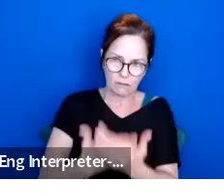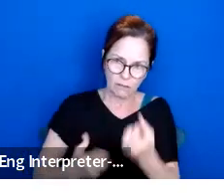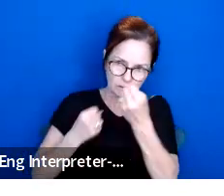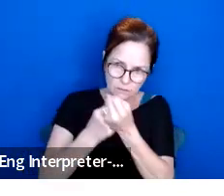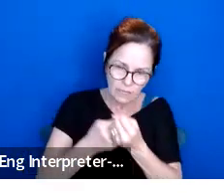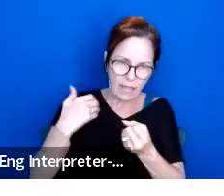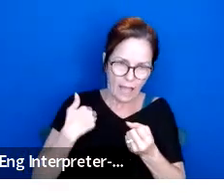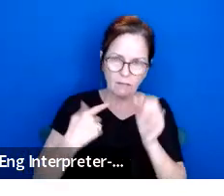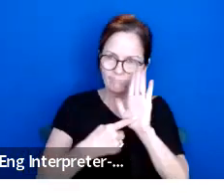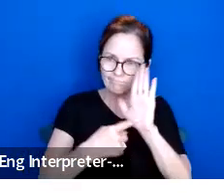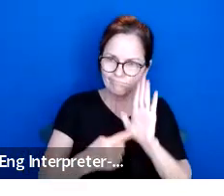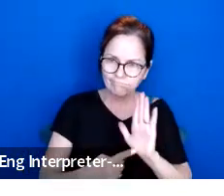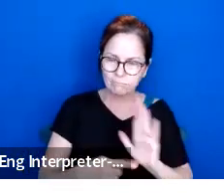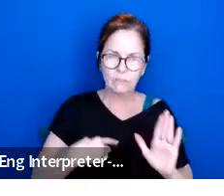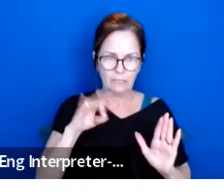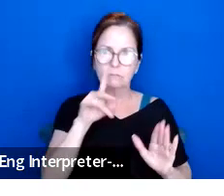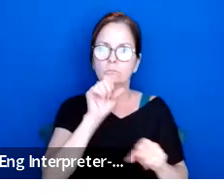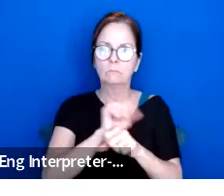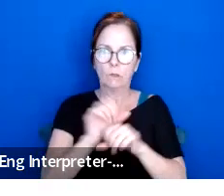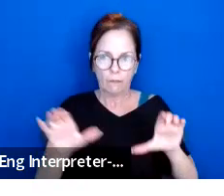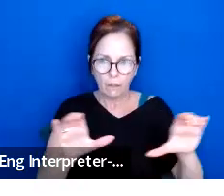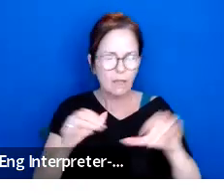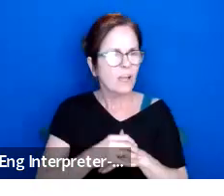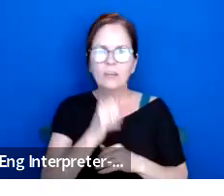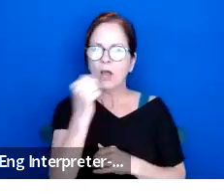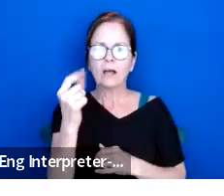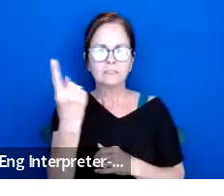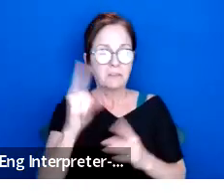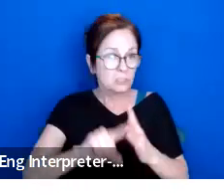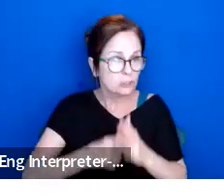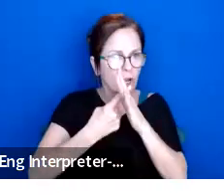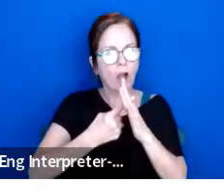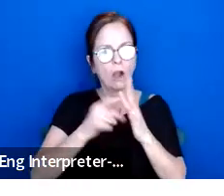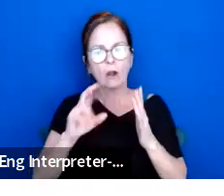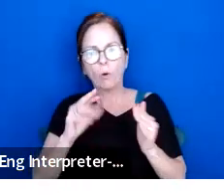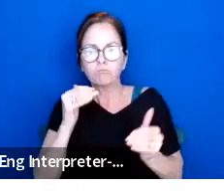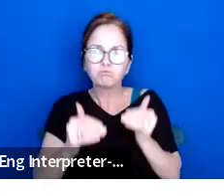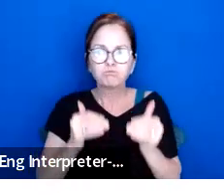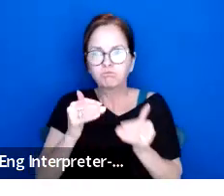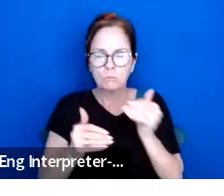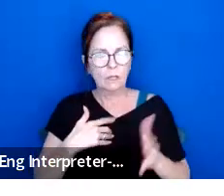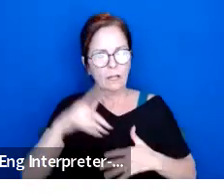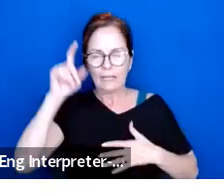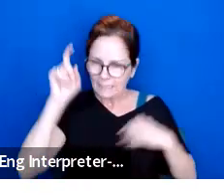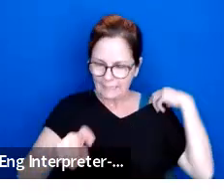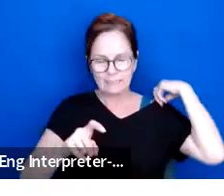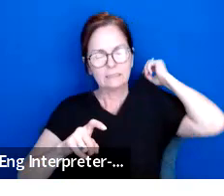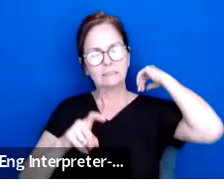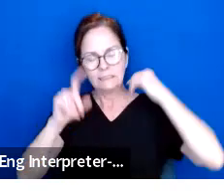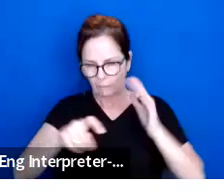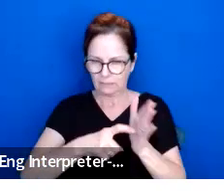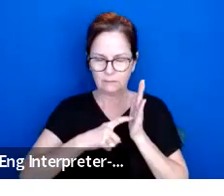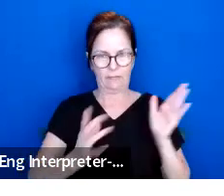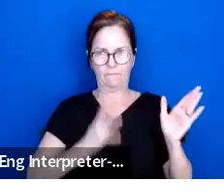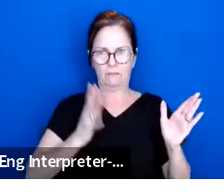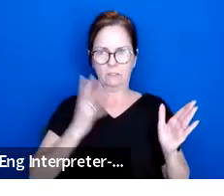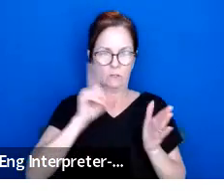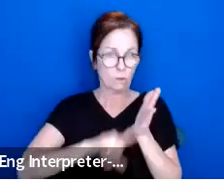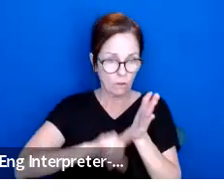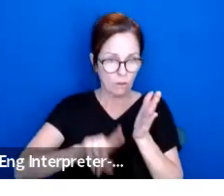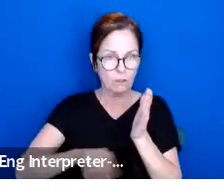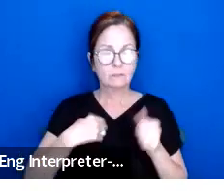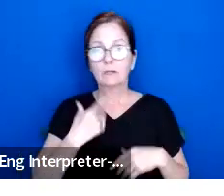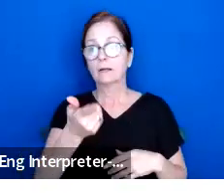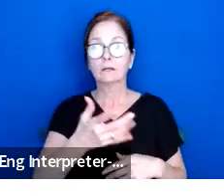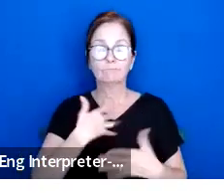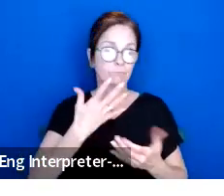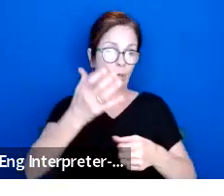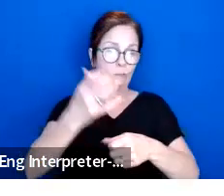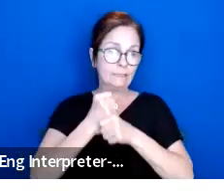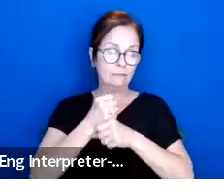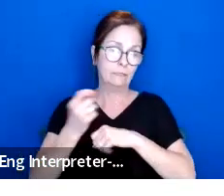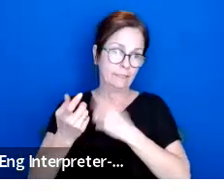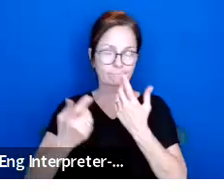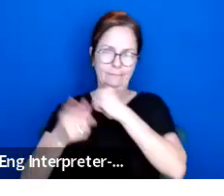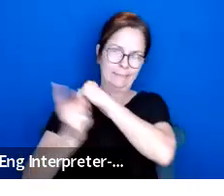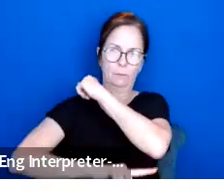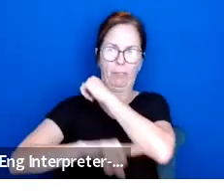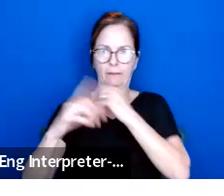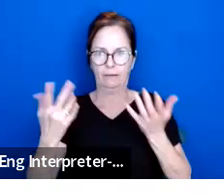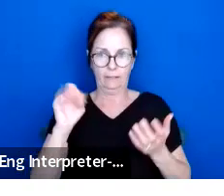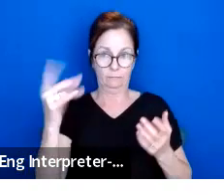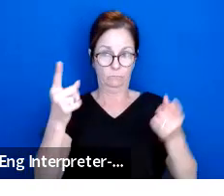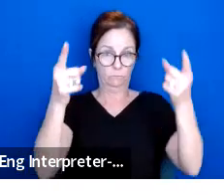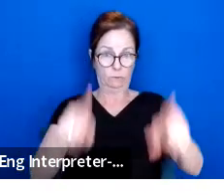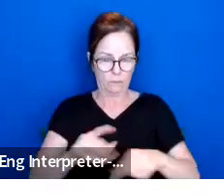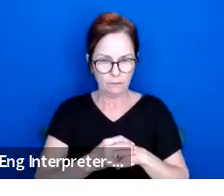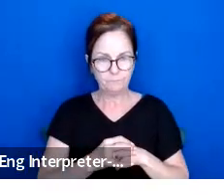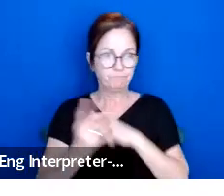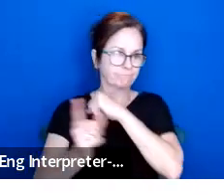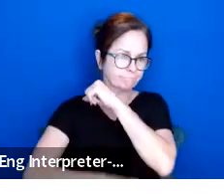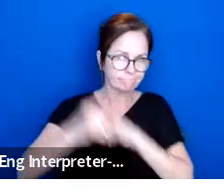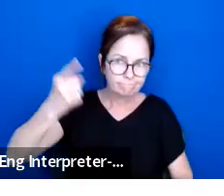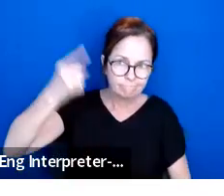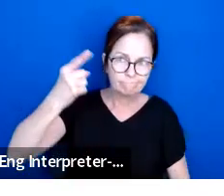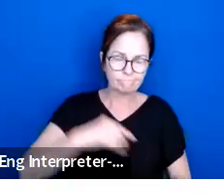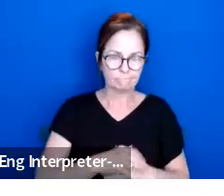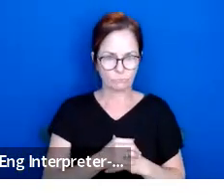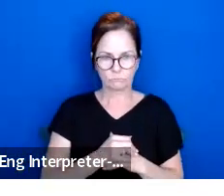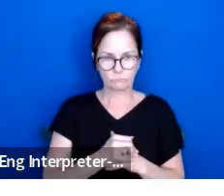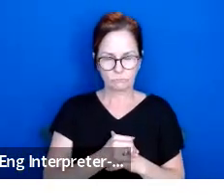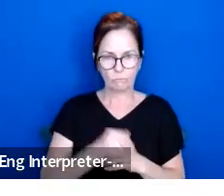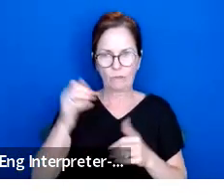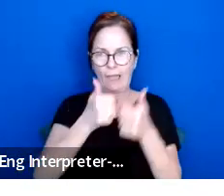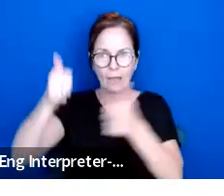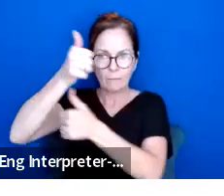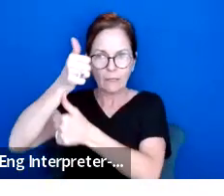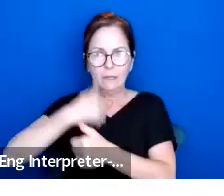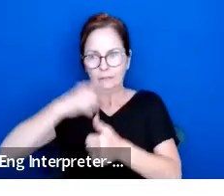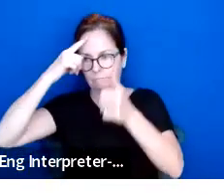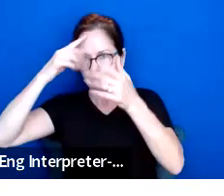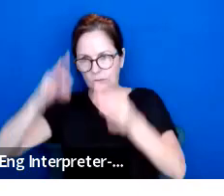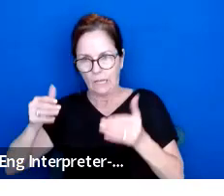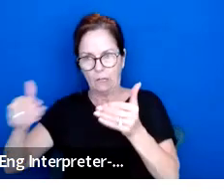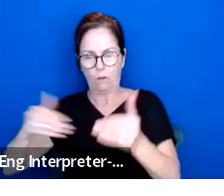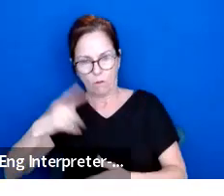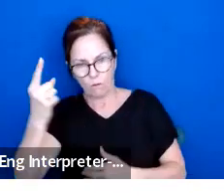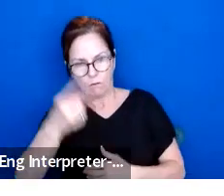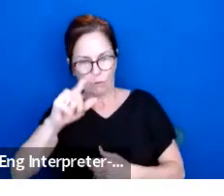Not something in progress not it needs to be an official investigation. Receiving discipline so if something's happened and discipline has been has been meted out by by the administration for a particular issue.